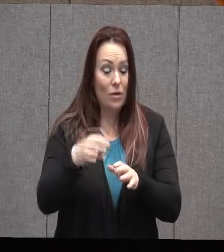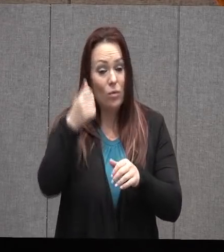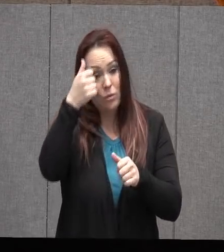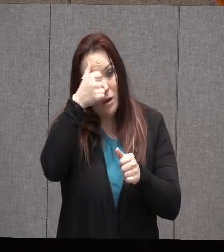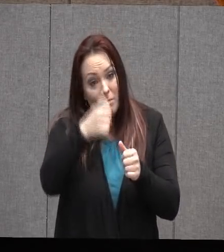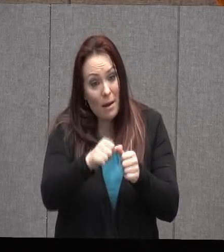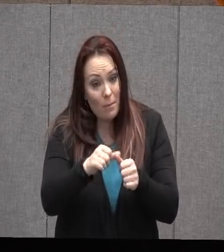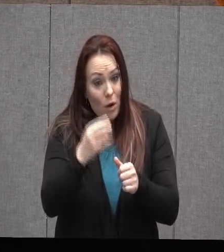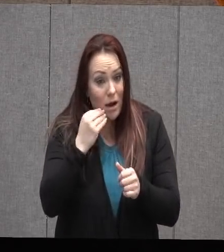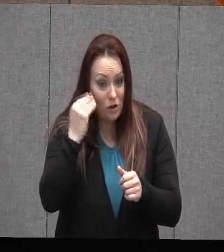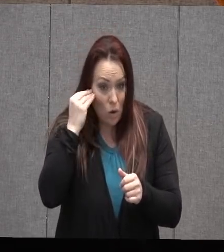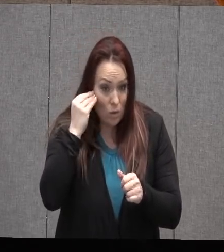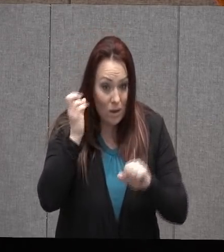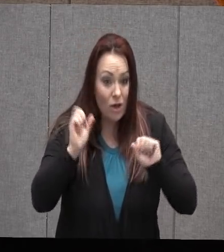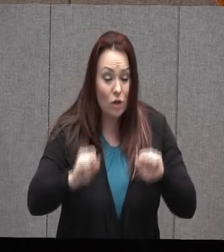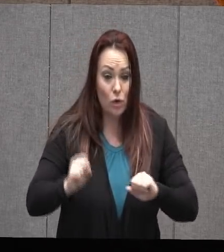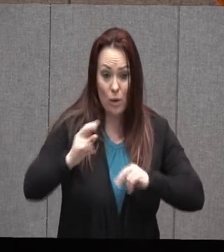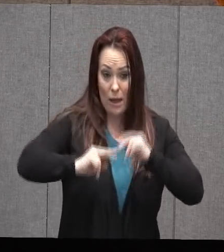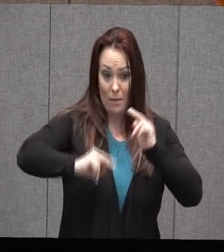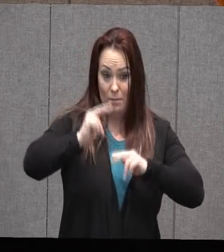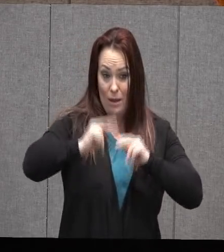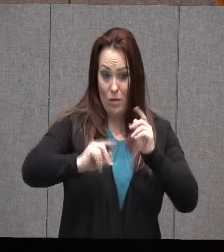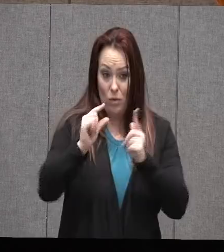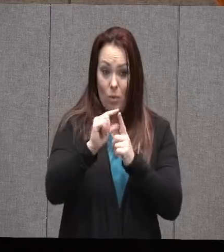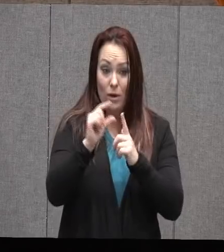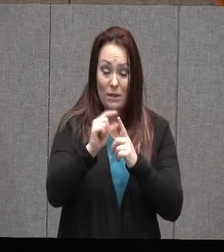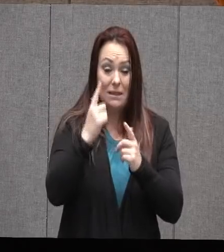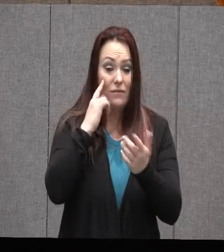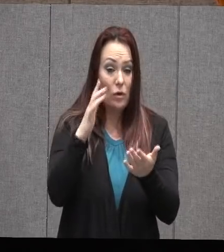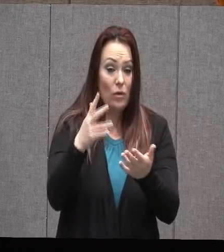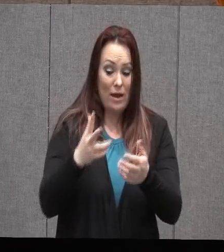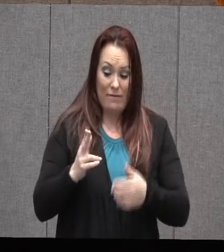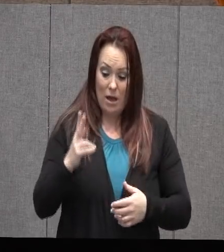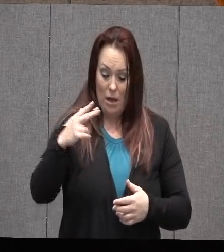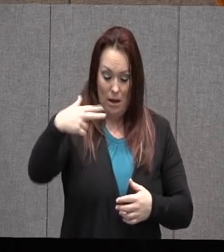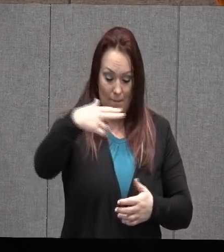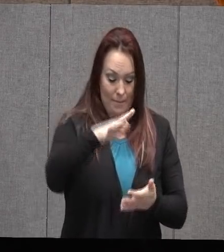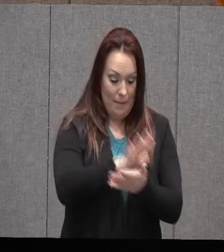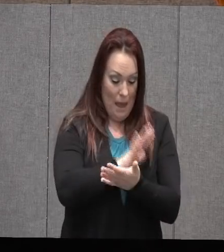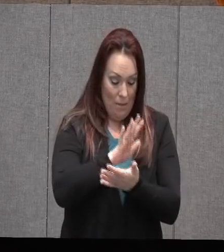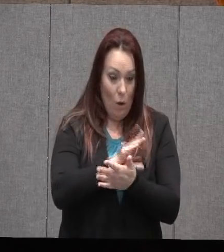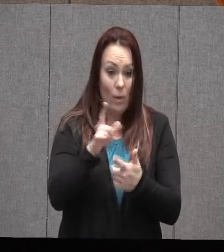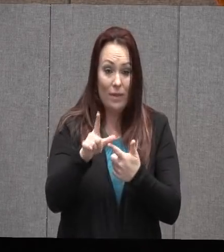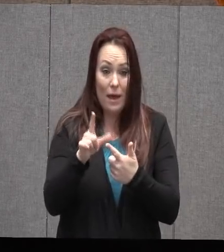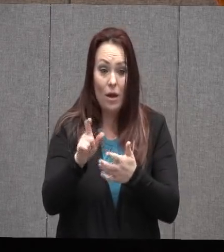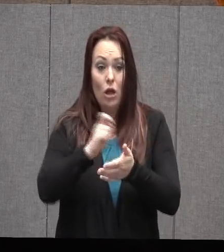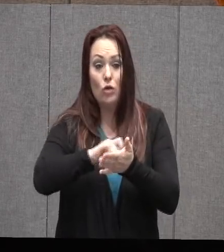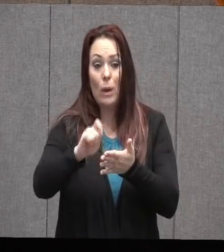remember you could build these words if you had cut up some pieces of paper with letters on them, you could write them,